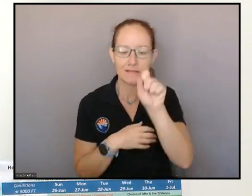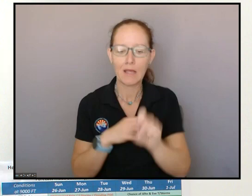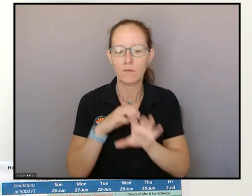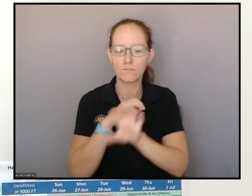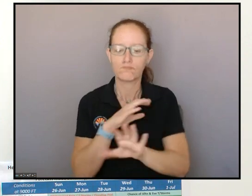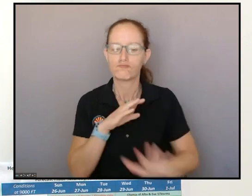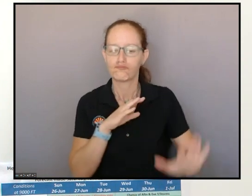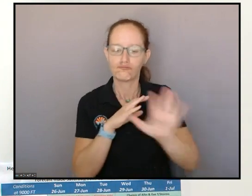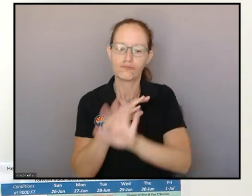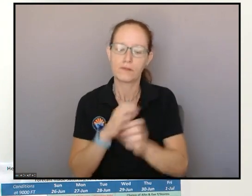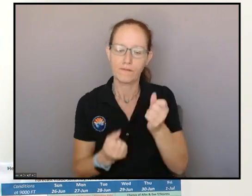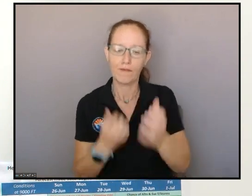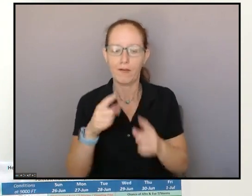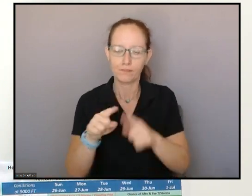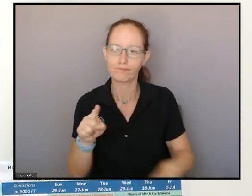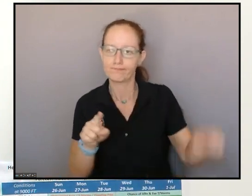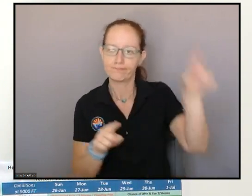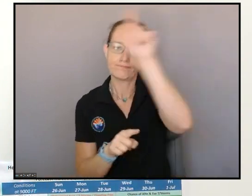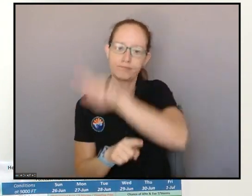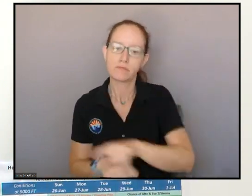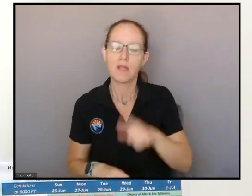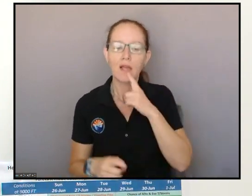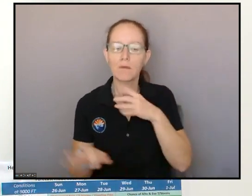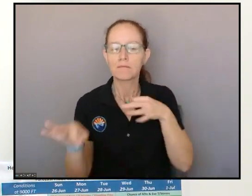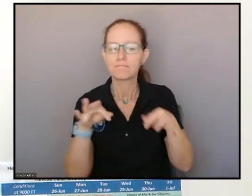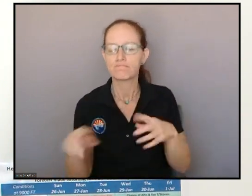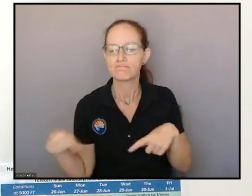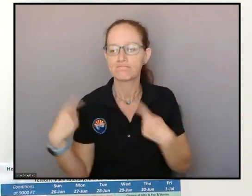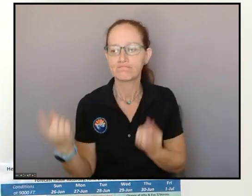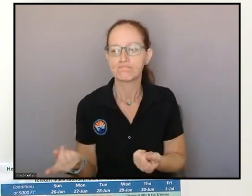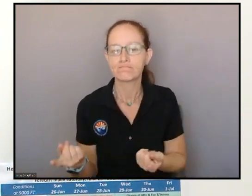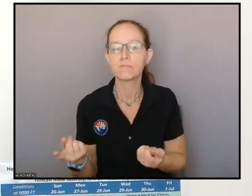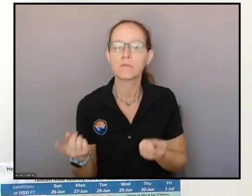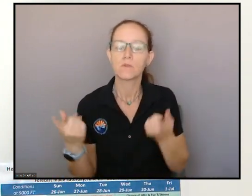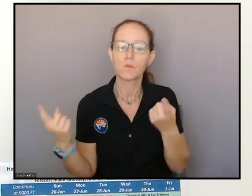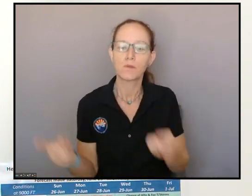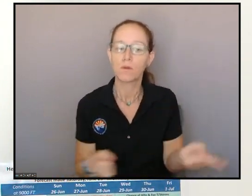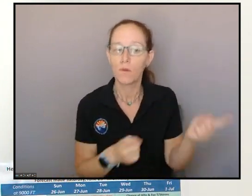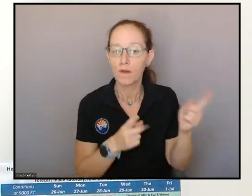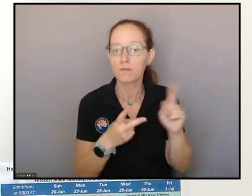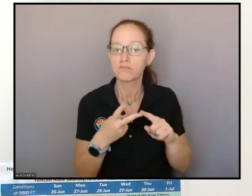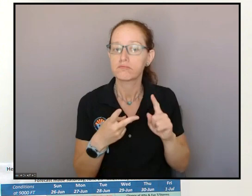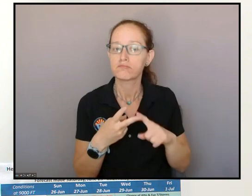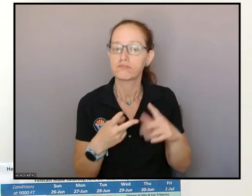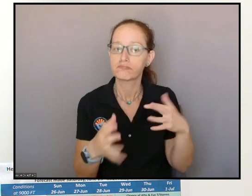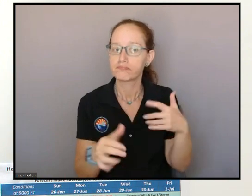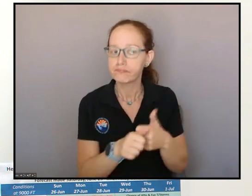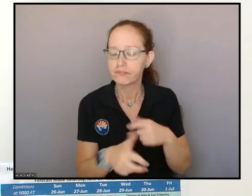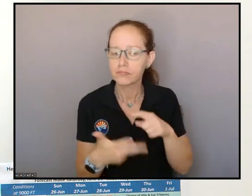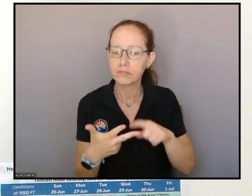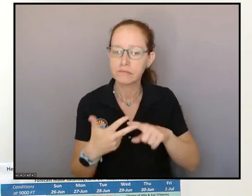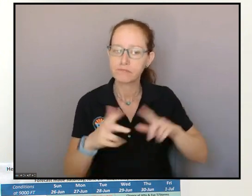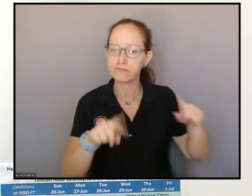seen over the past few days. Uh so just looking at the current satellite imagery here. Uh plenty of clouds draped across